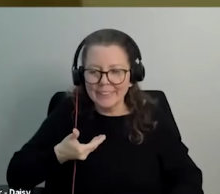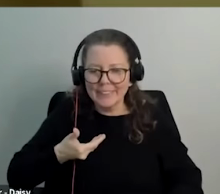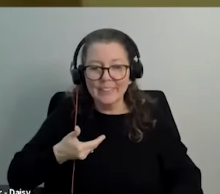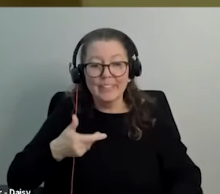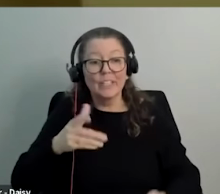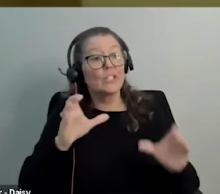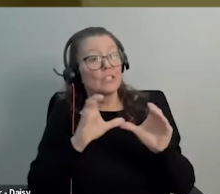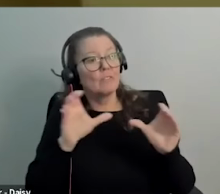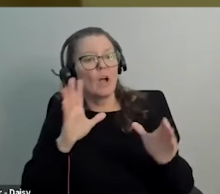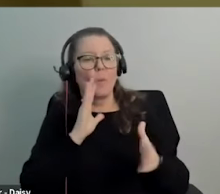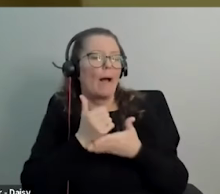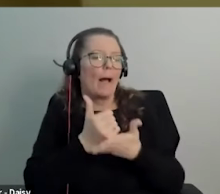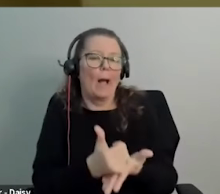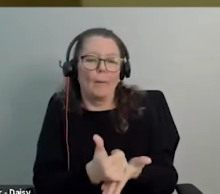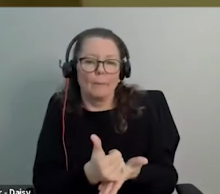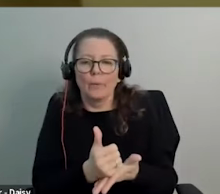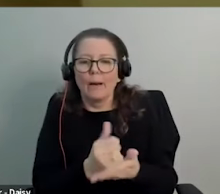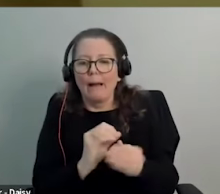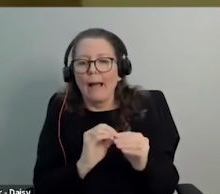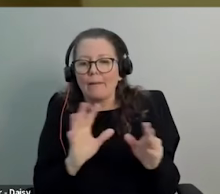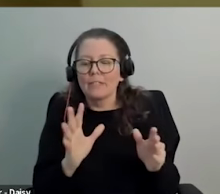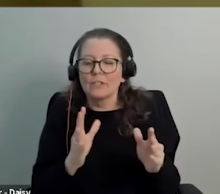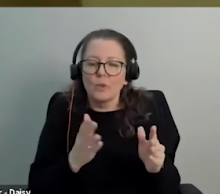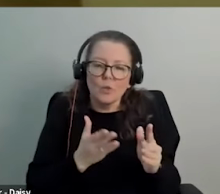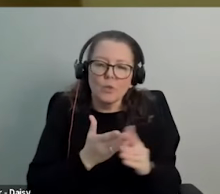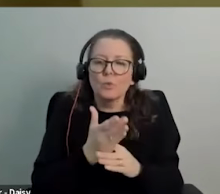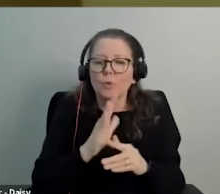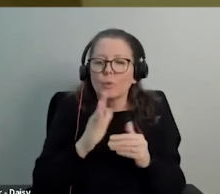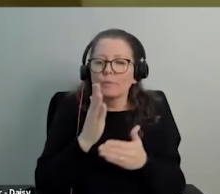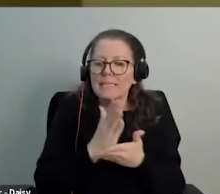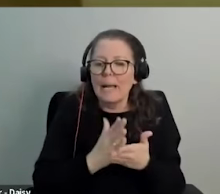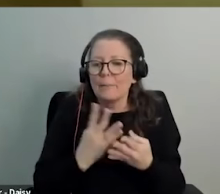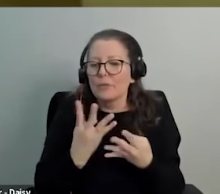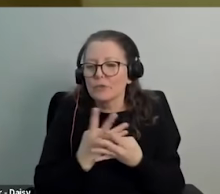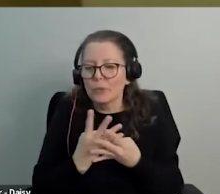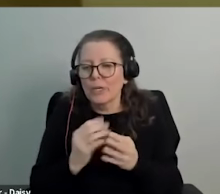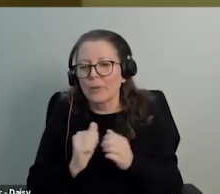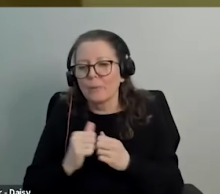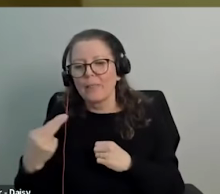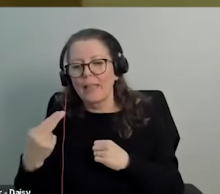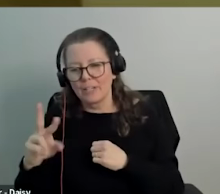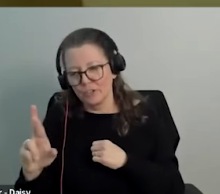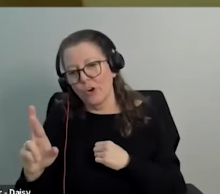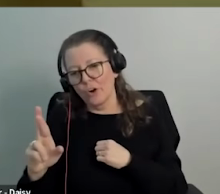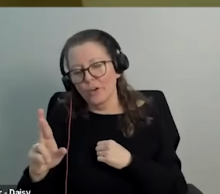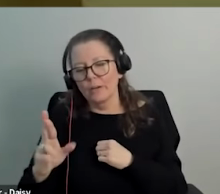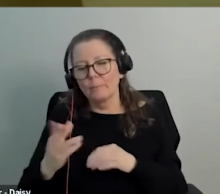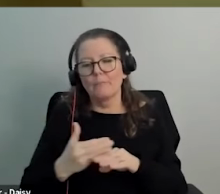it will help you from that perspective, because that might be the only way you're gonna get to somebody like myself who is the hiring manager.